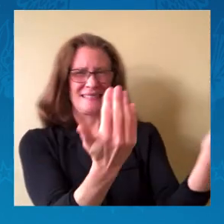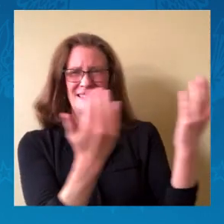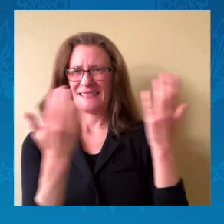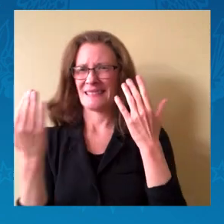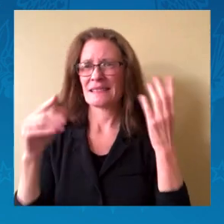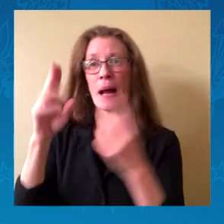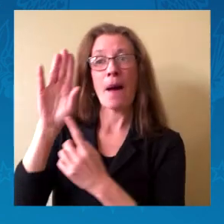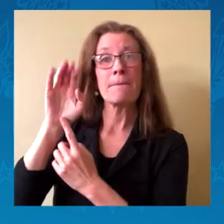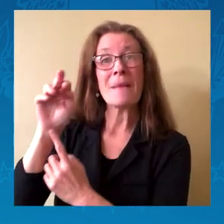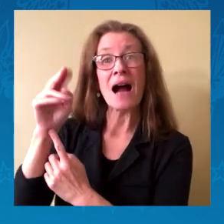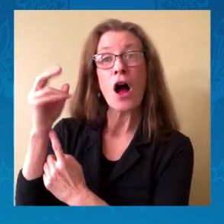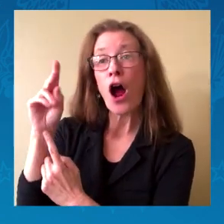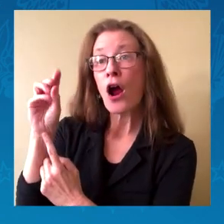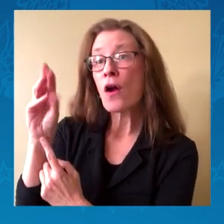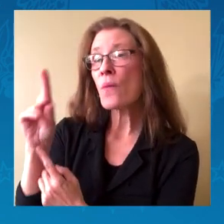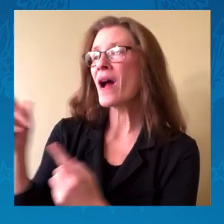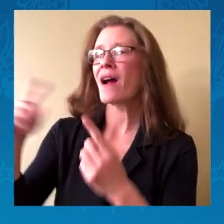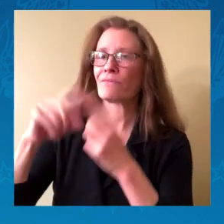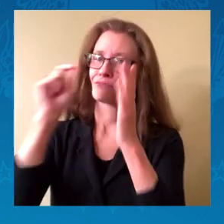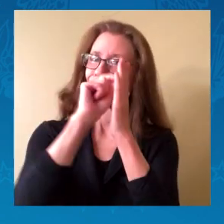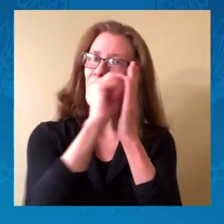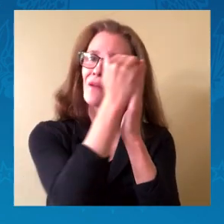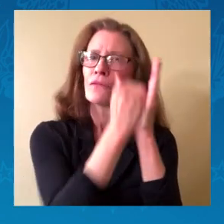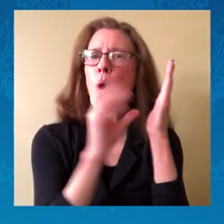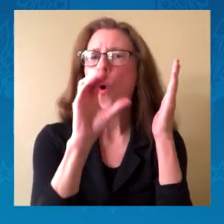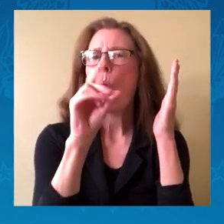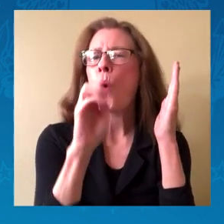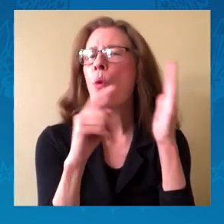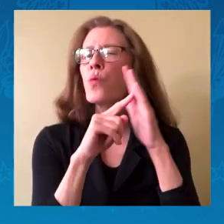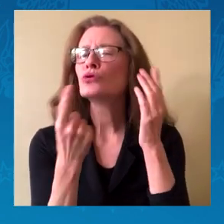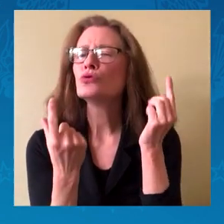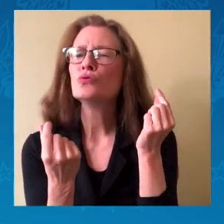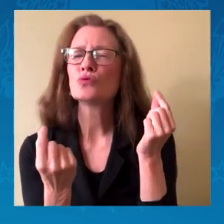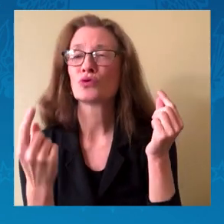They write all kinds of things. They do additive manufacturing.